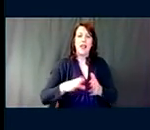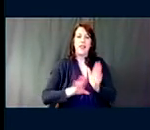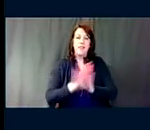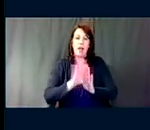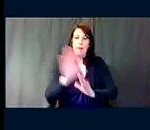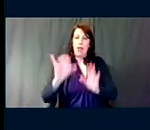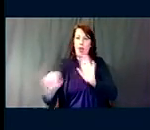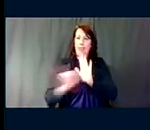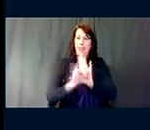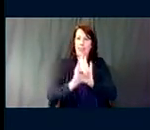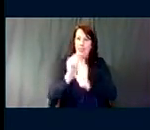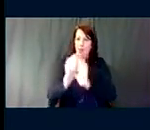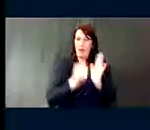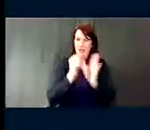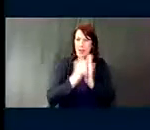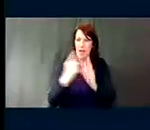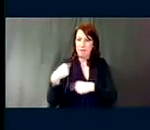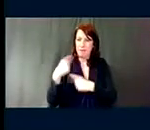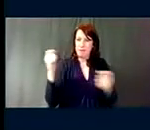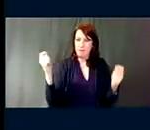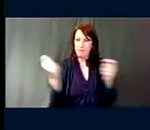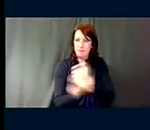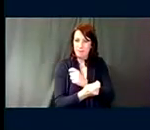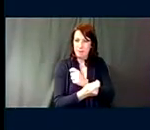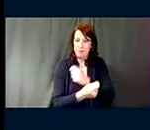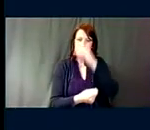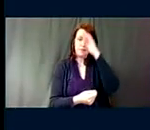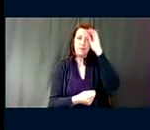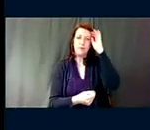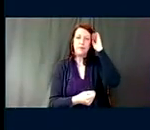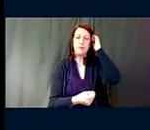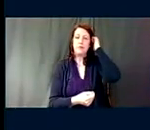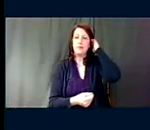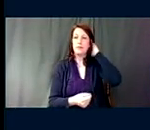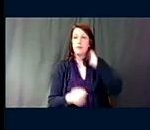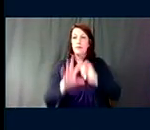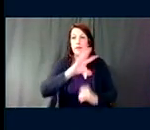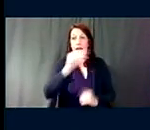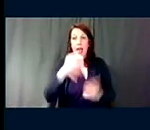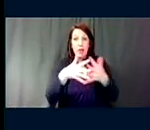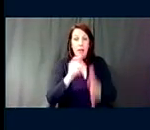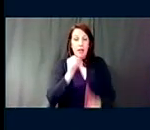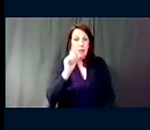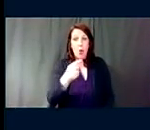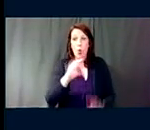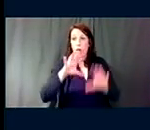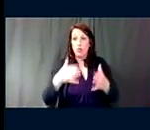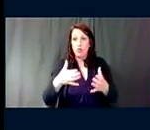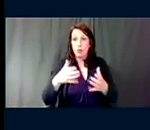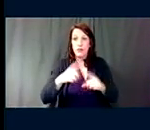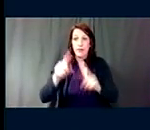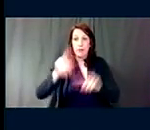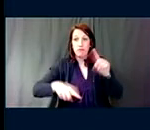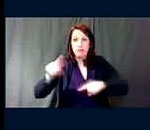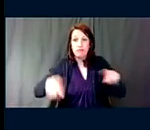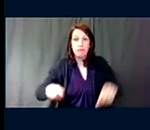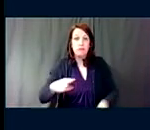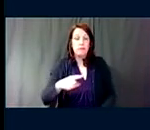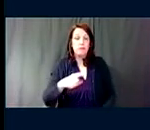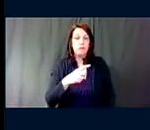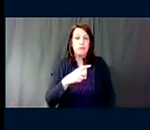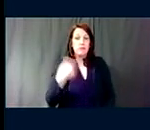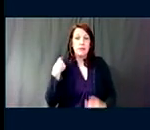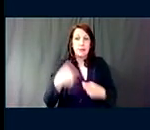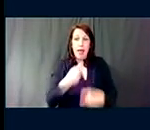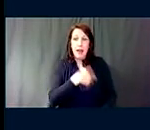THEY WERE SOCIALIZED, SHAPE